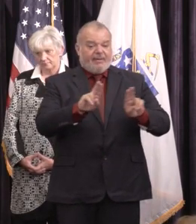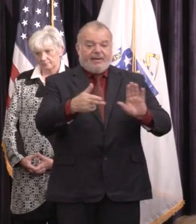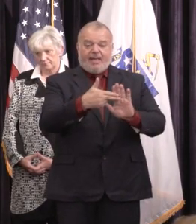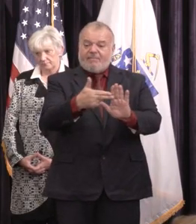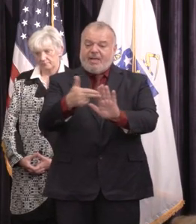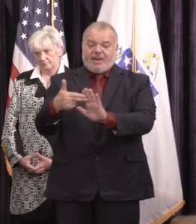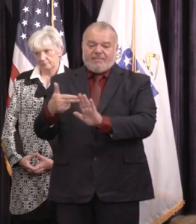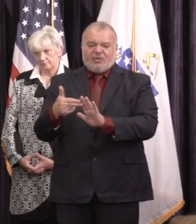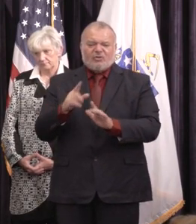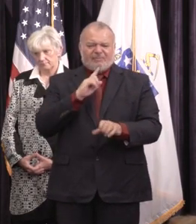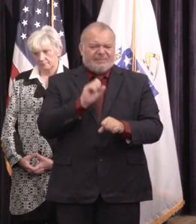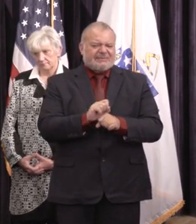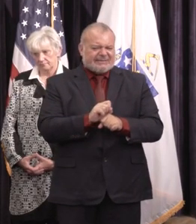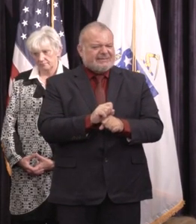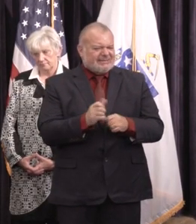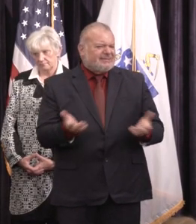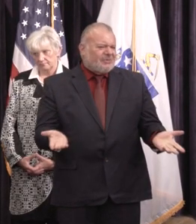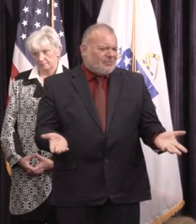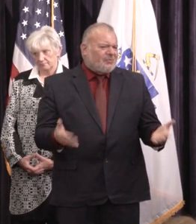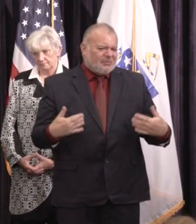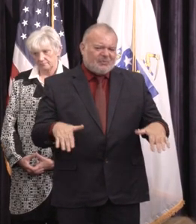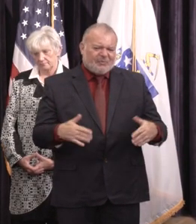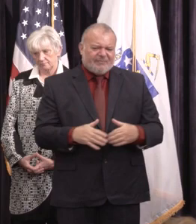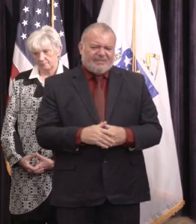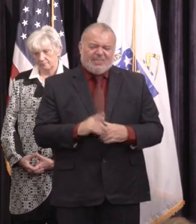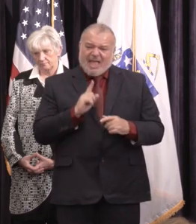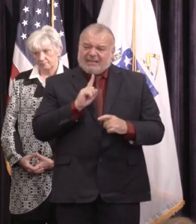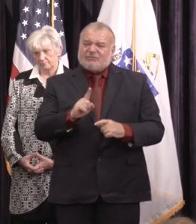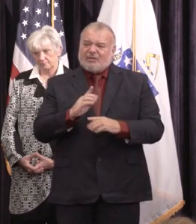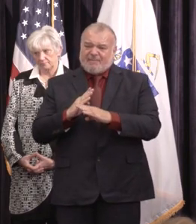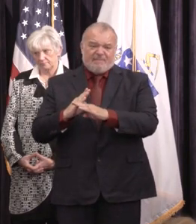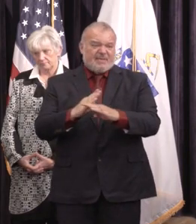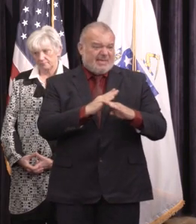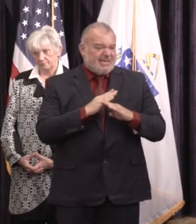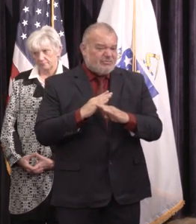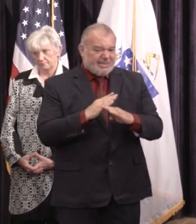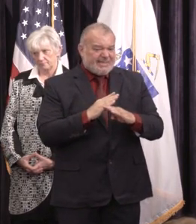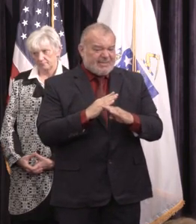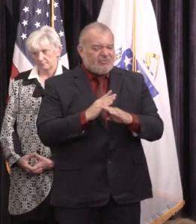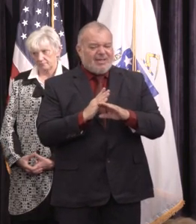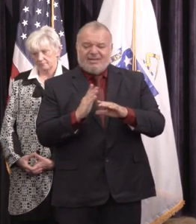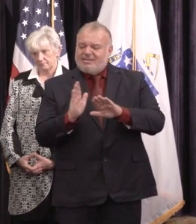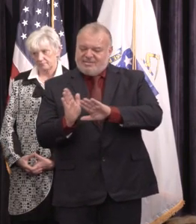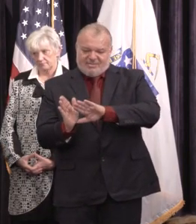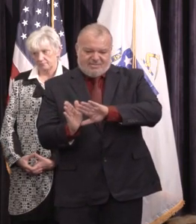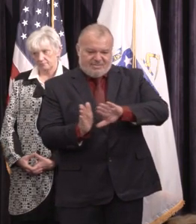barriers to one's ability to be able to live out in the world in the ways I just spoke about. Some